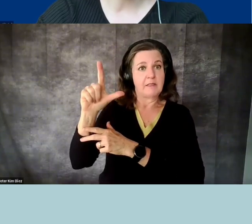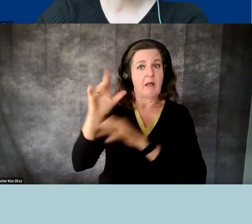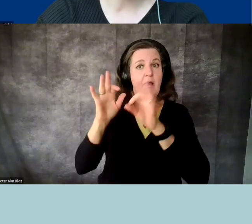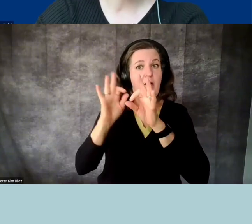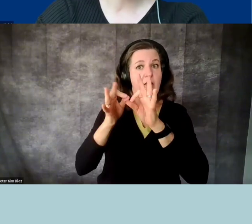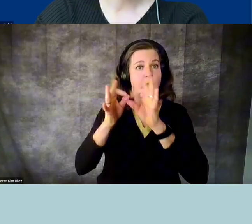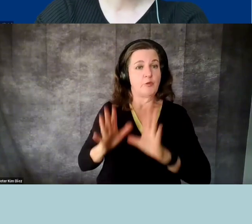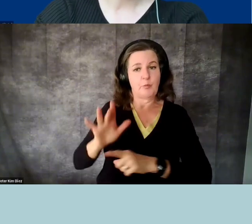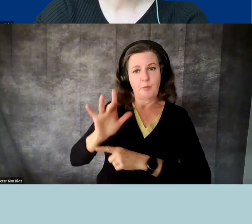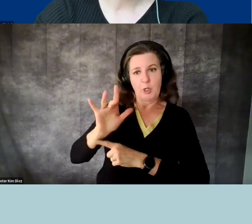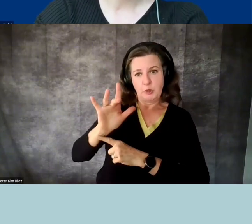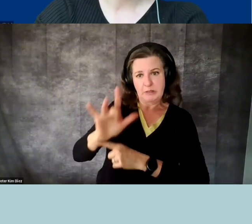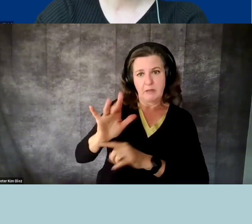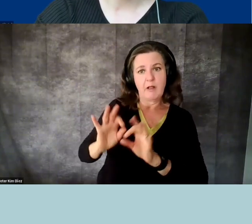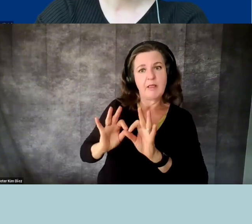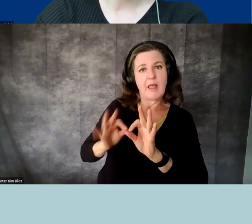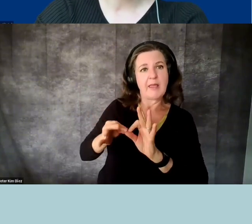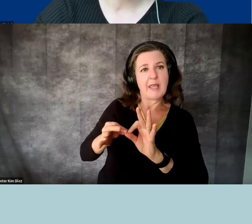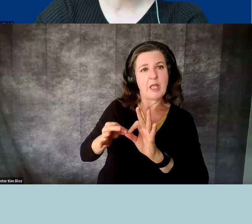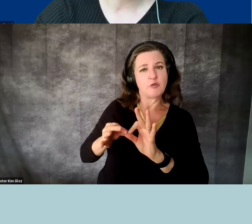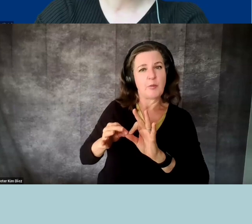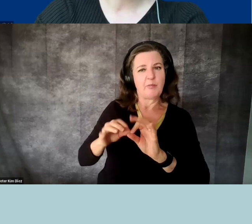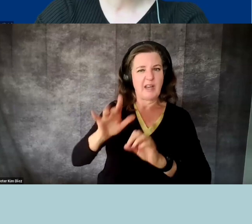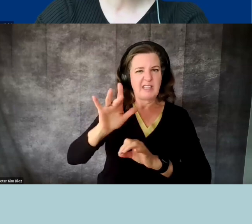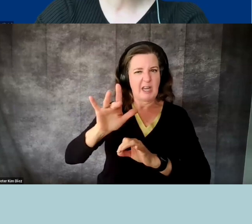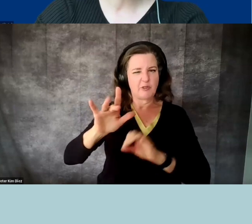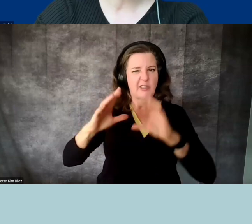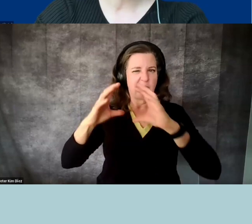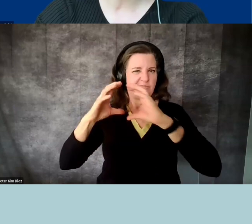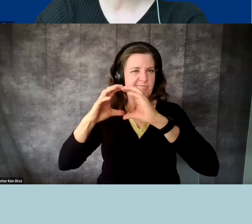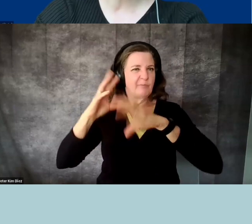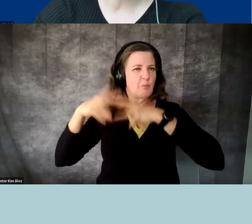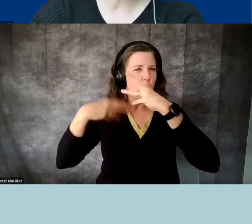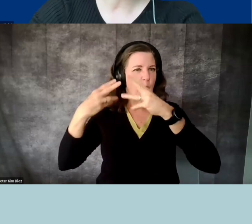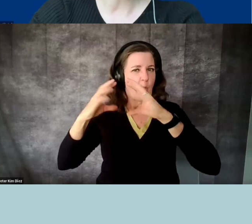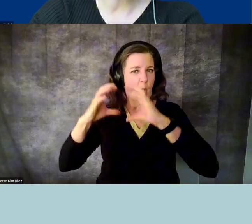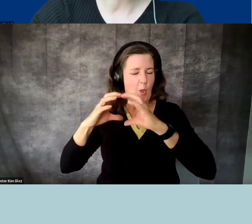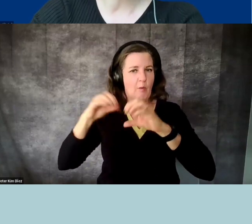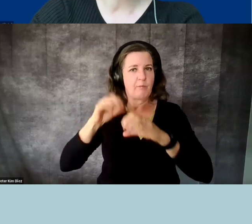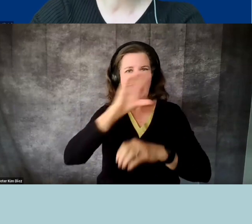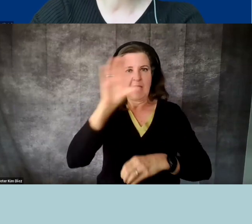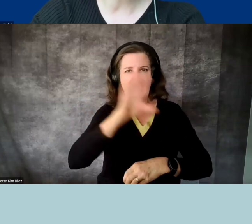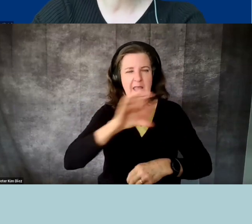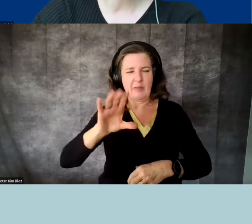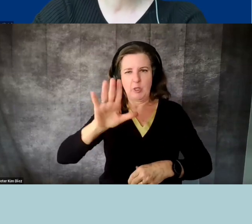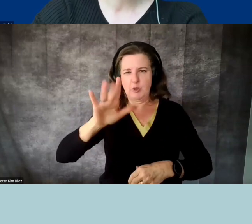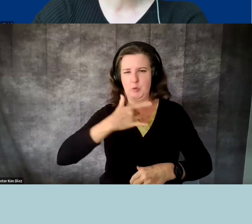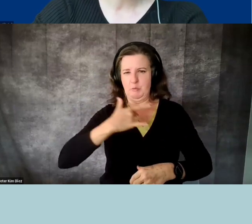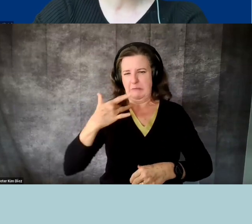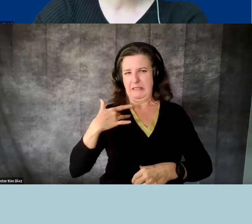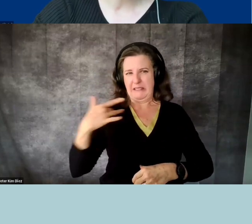button that looks like a globe in the Zoom toolbar, that's usually at the bottom of your screen. A small